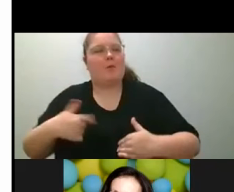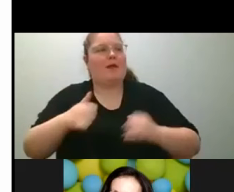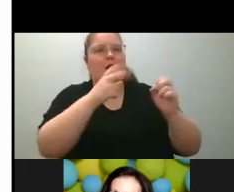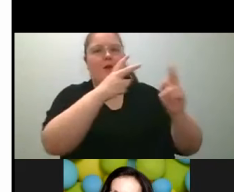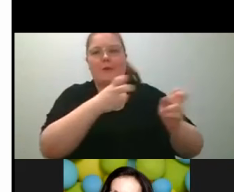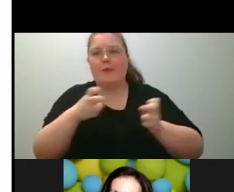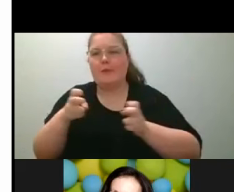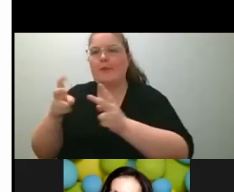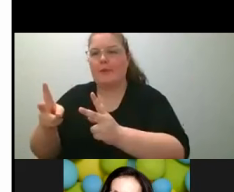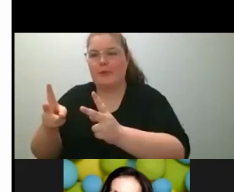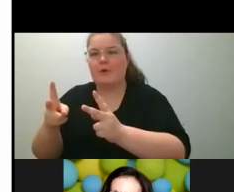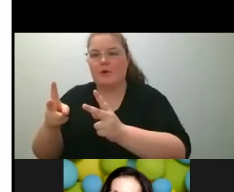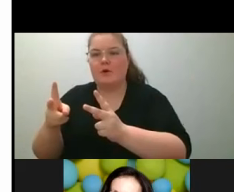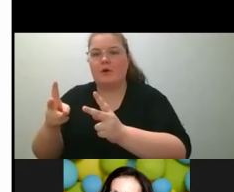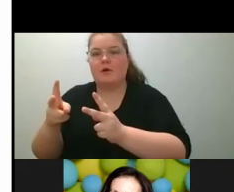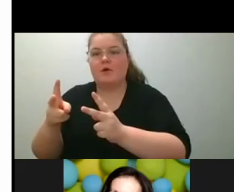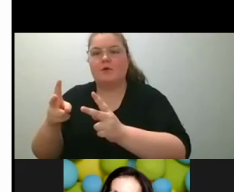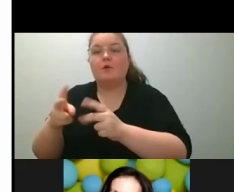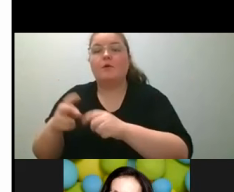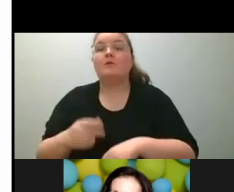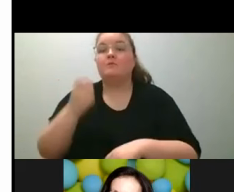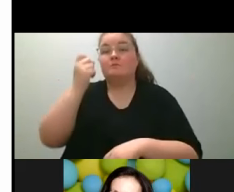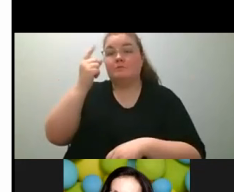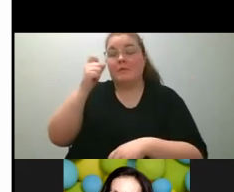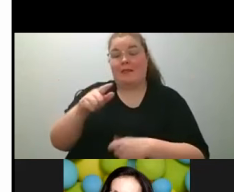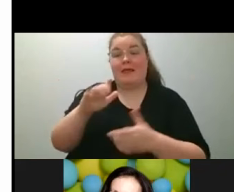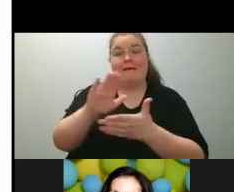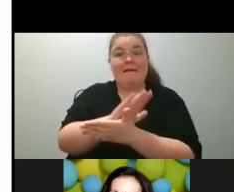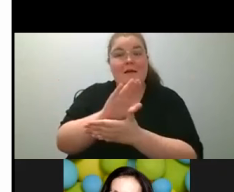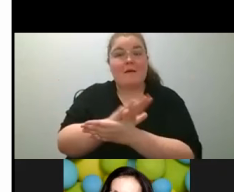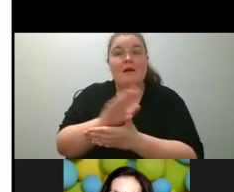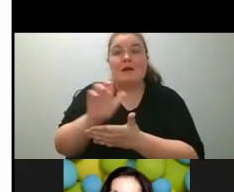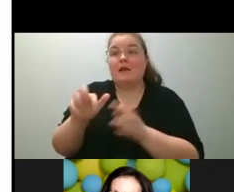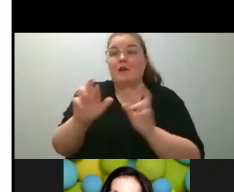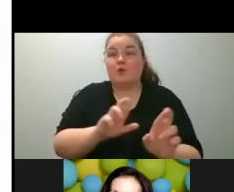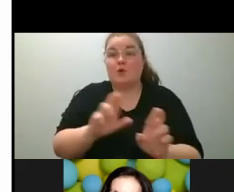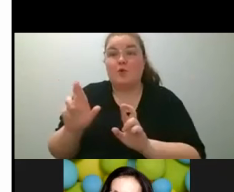And likewise are these needing to be camera ready or are documents just going to be